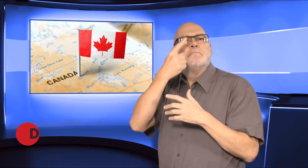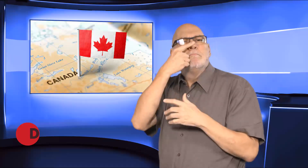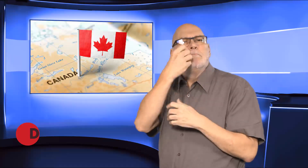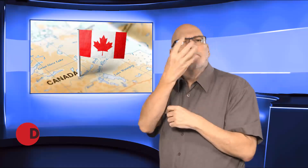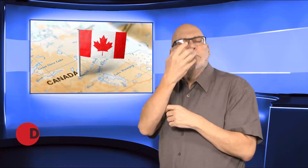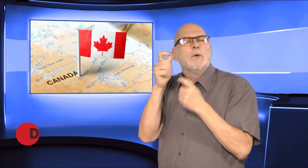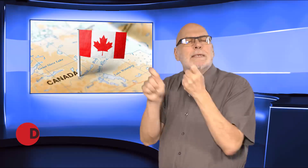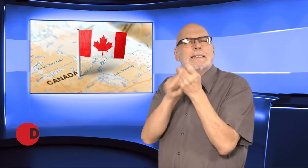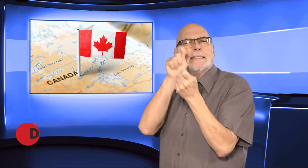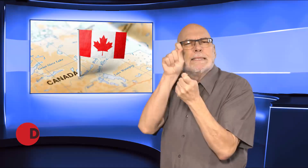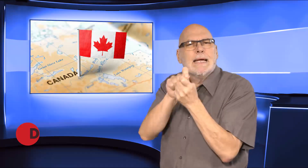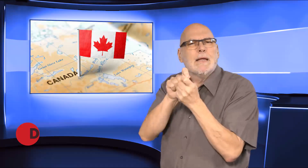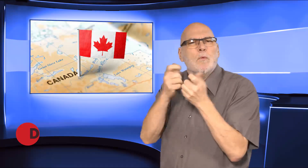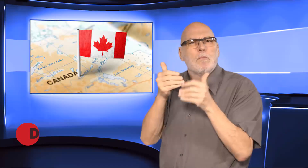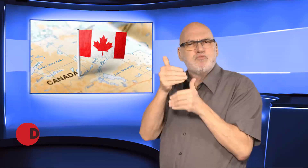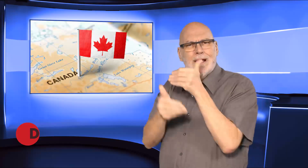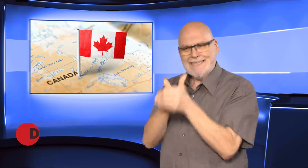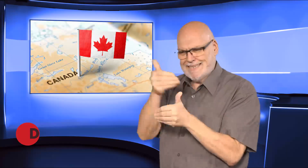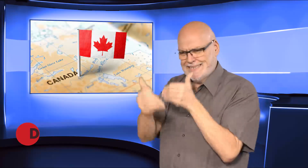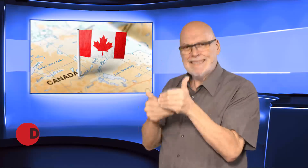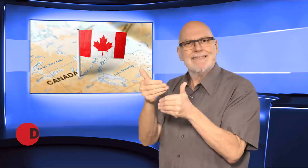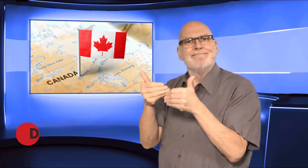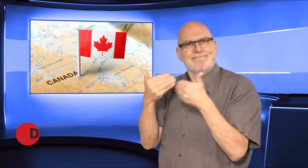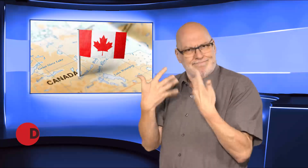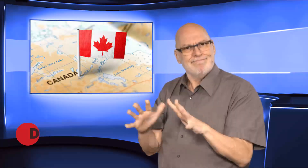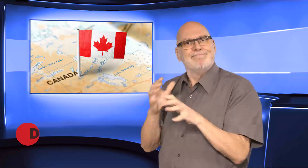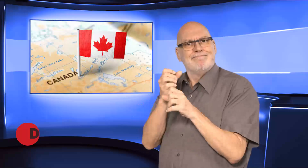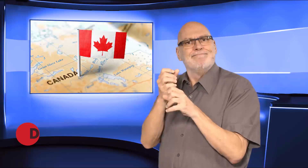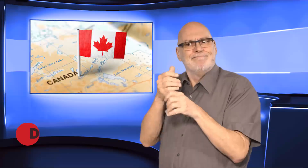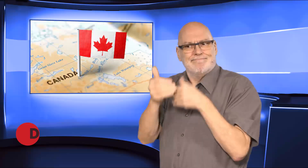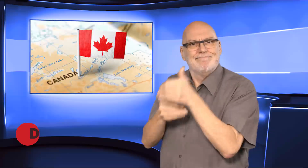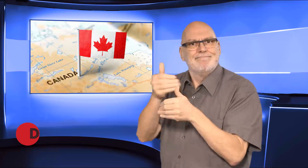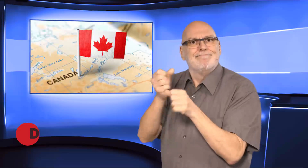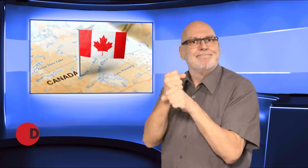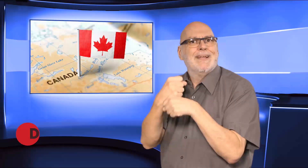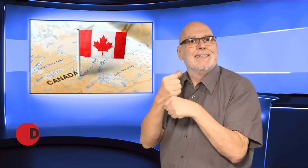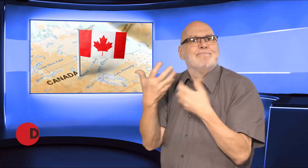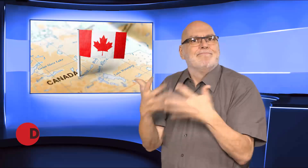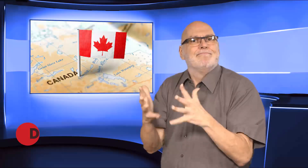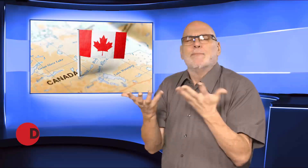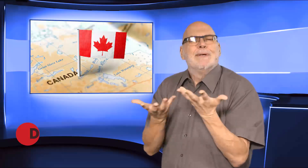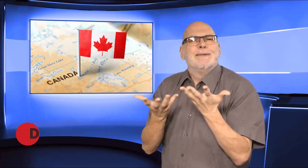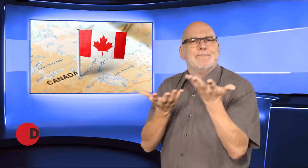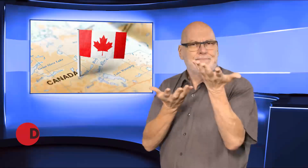What exact progress was made?